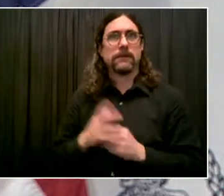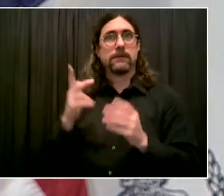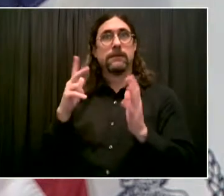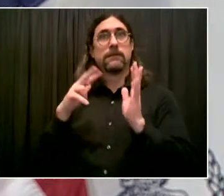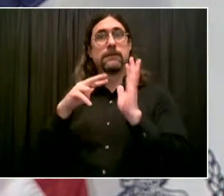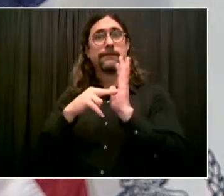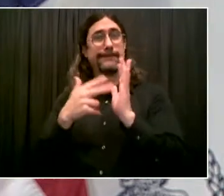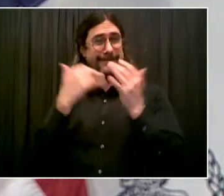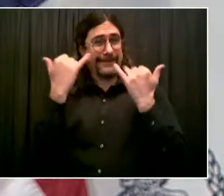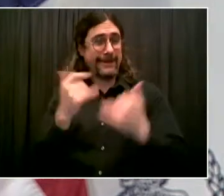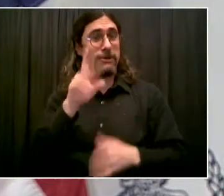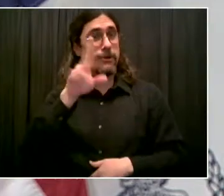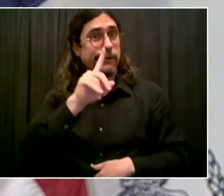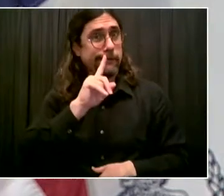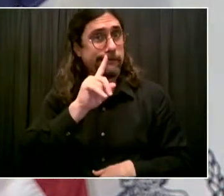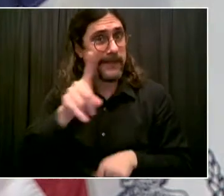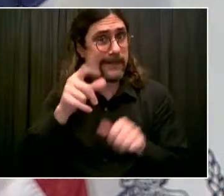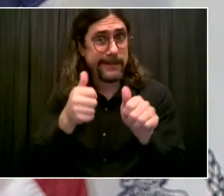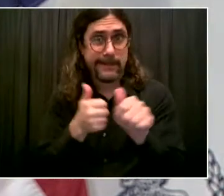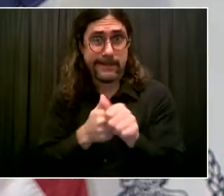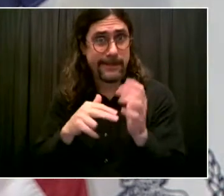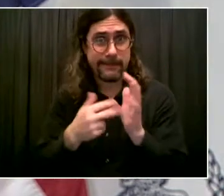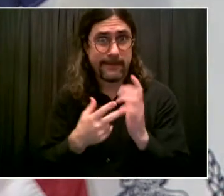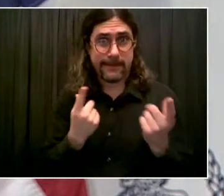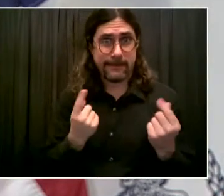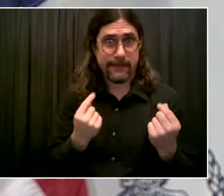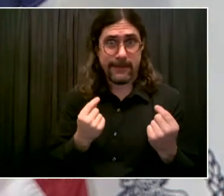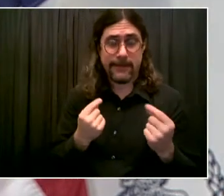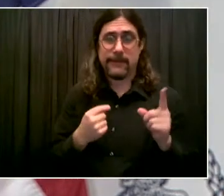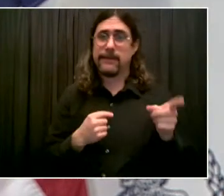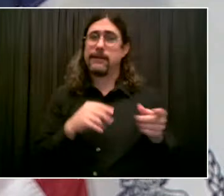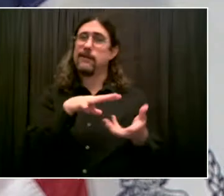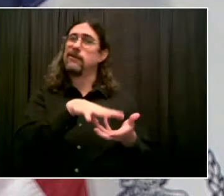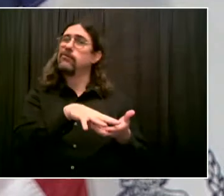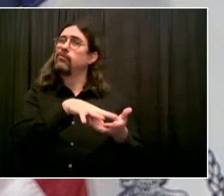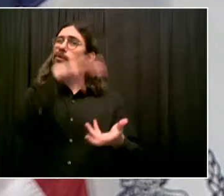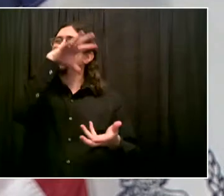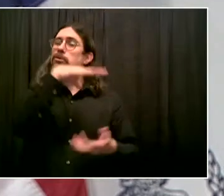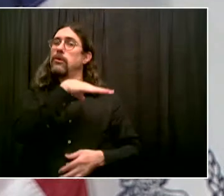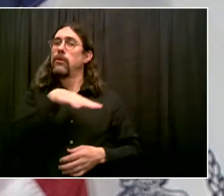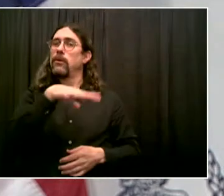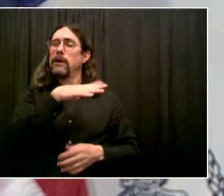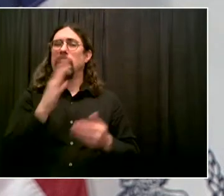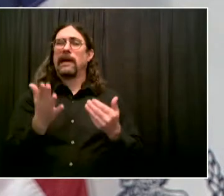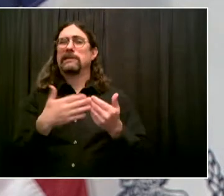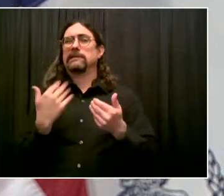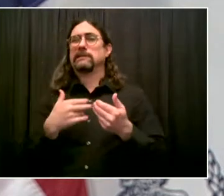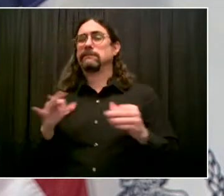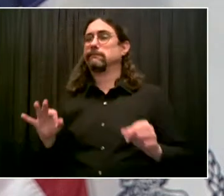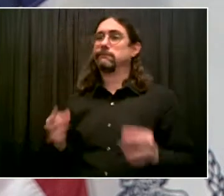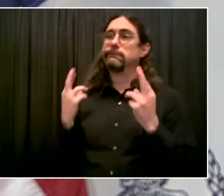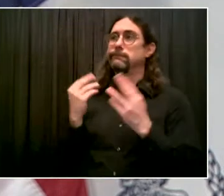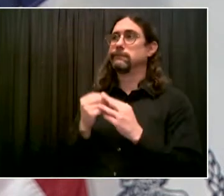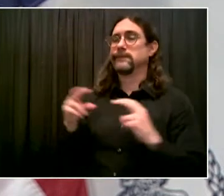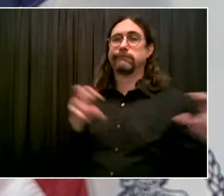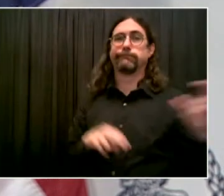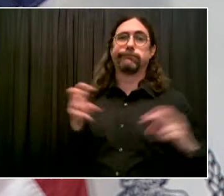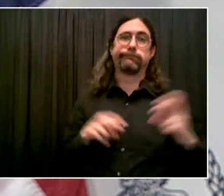MEANS, LIKE THE UPPPER WEWET SSSEID MIGHT BE ABLE TO RAISE MONEY TO KEEP THEIR OPENE